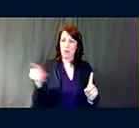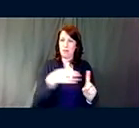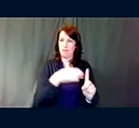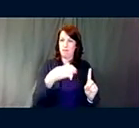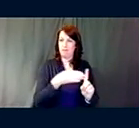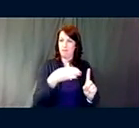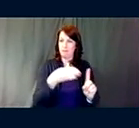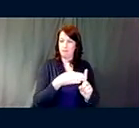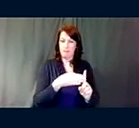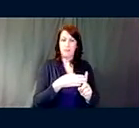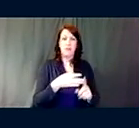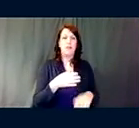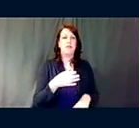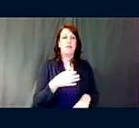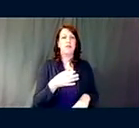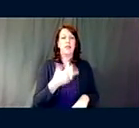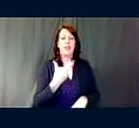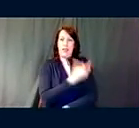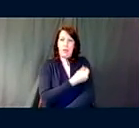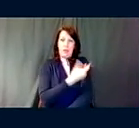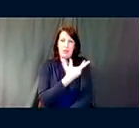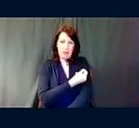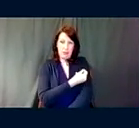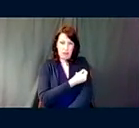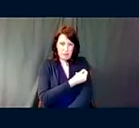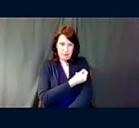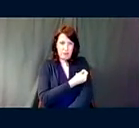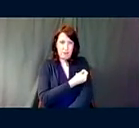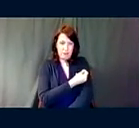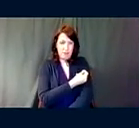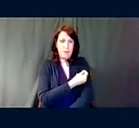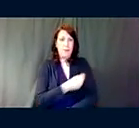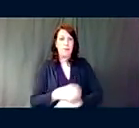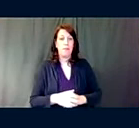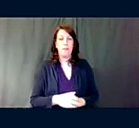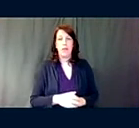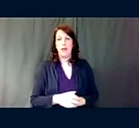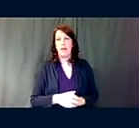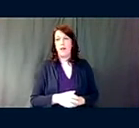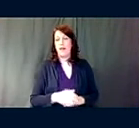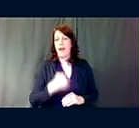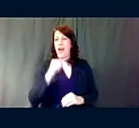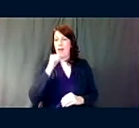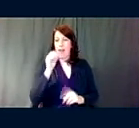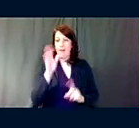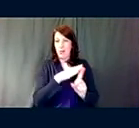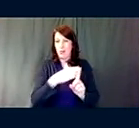I'VE ALWAYS COME BACK TO. CHILDHOOD IMMUNIZATION.